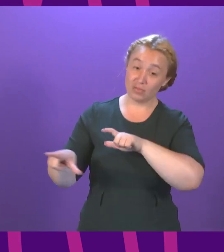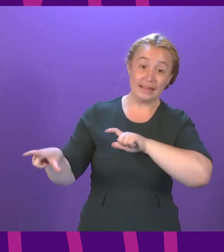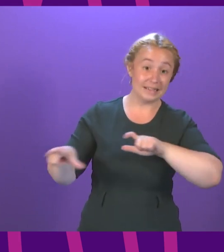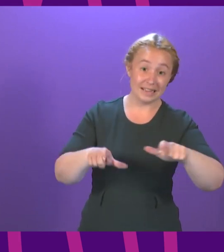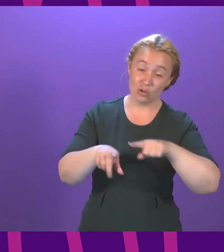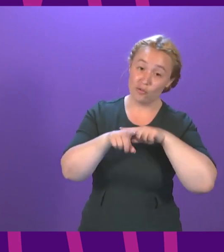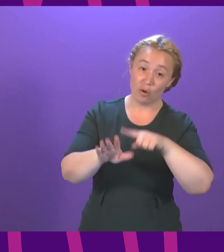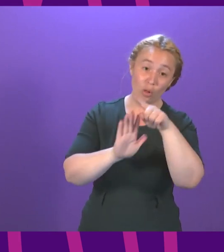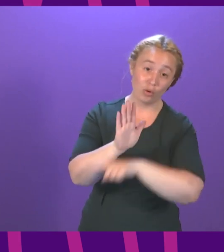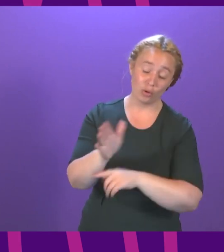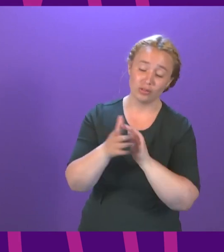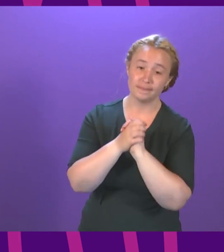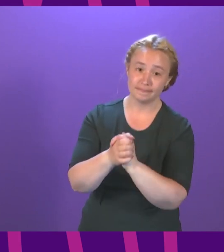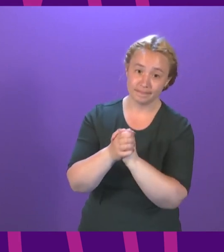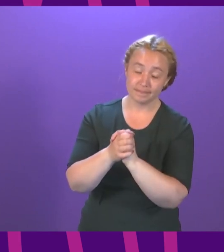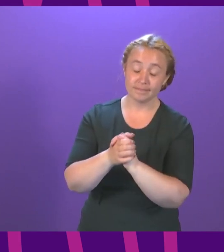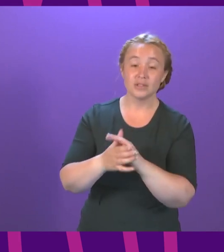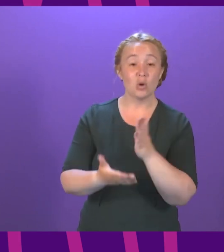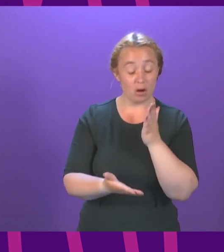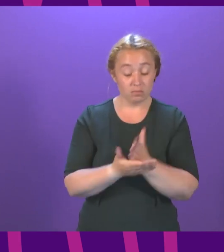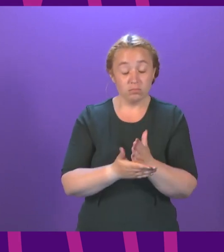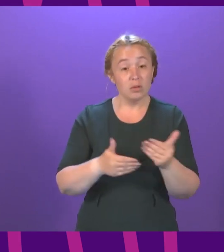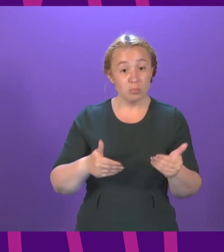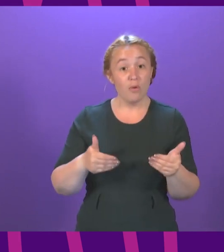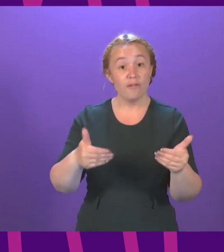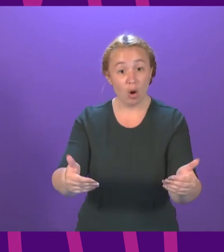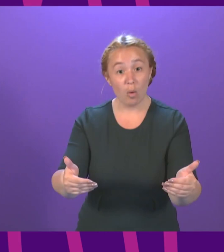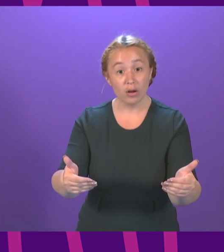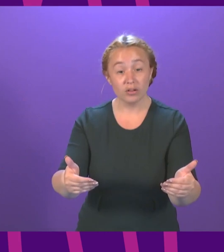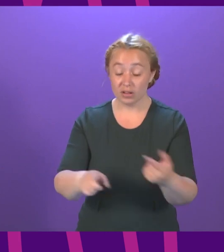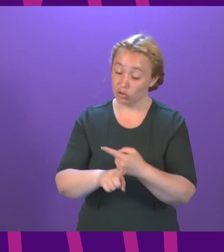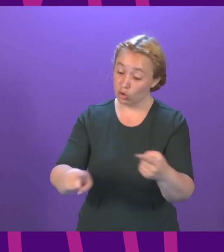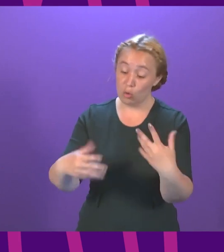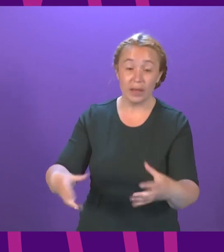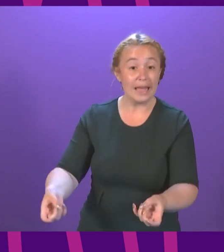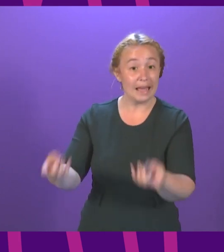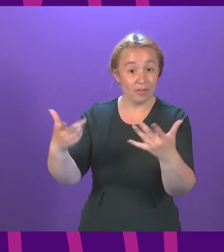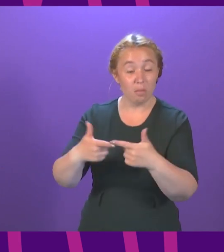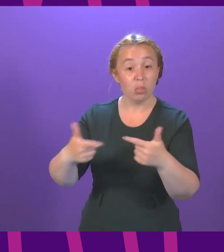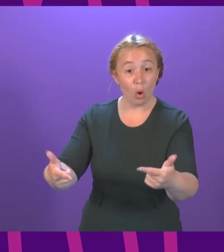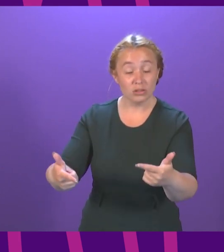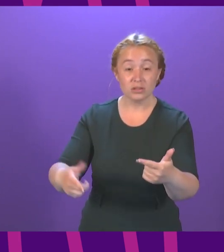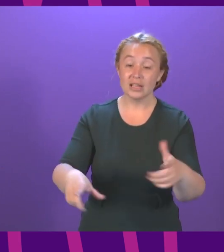Secondly, thanks to those sacrifices and the power of vaccination, we are moving forward but—and